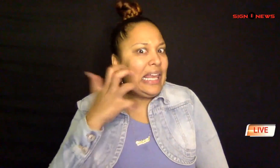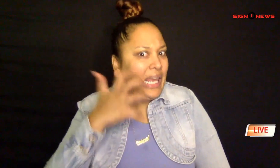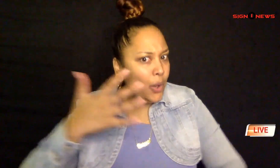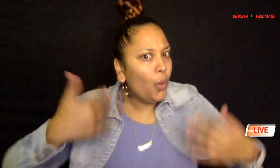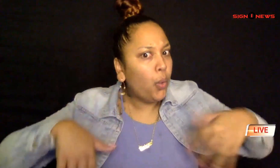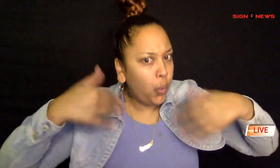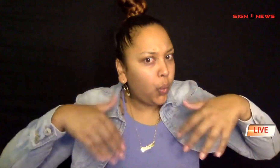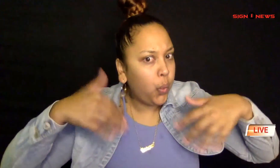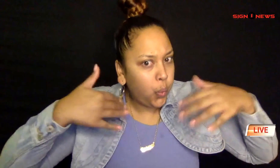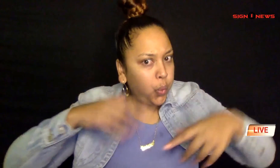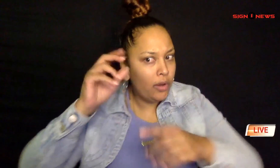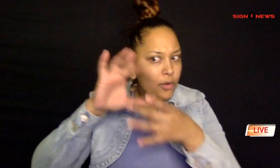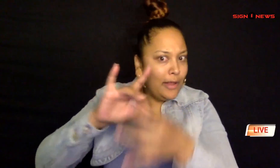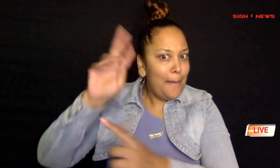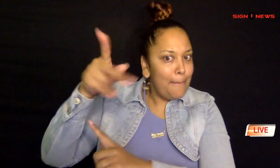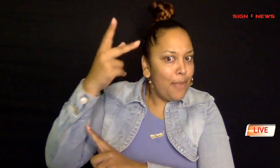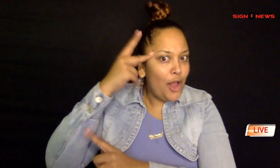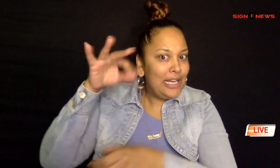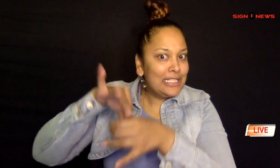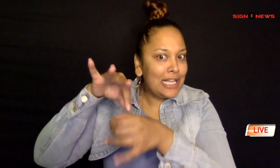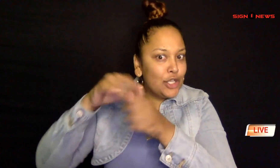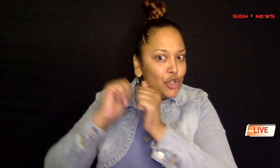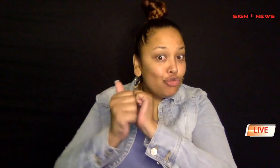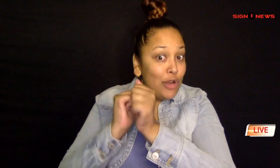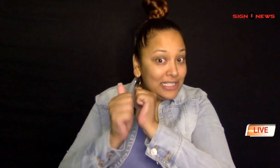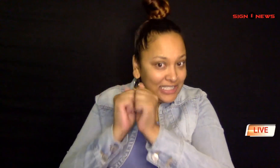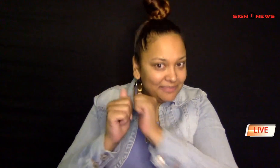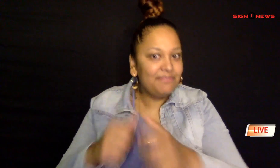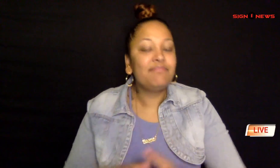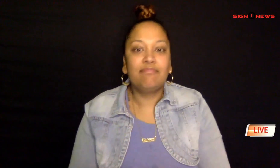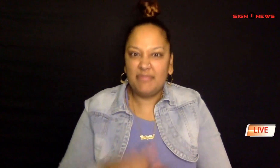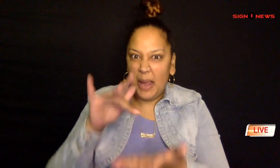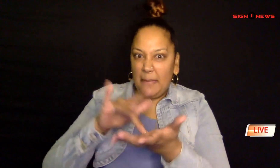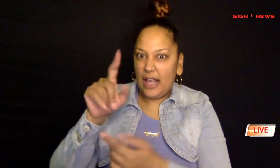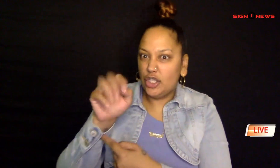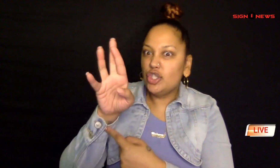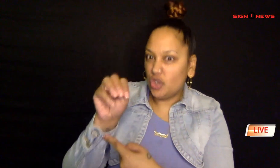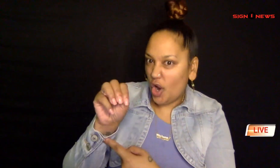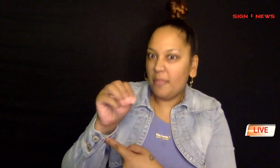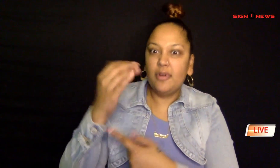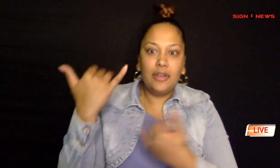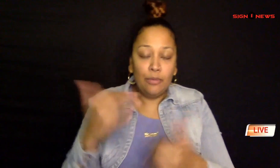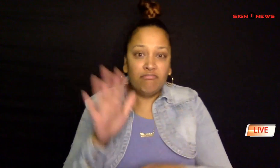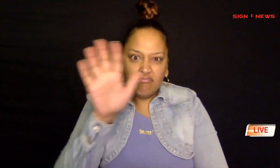the midterm election races are heating up all across the country as candidates fight for votes